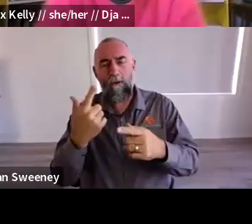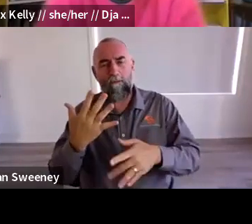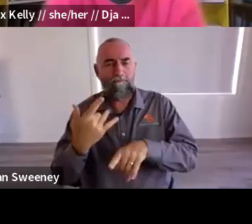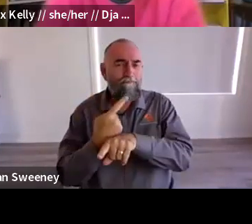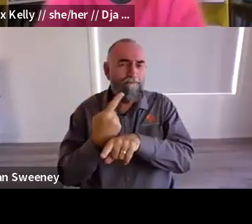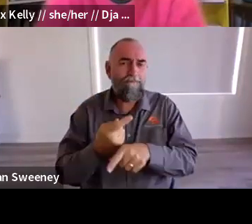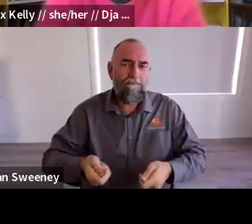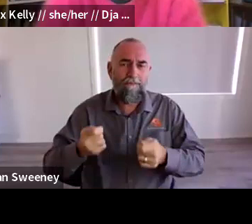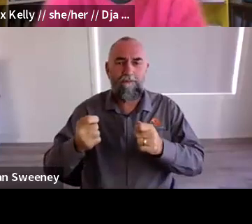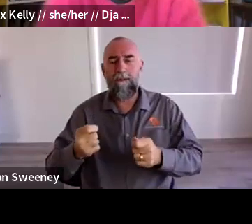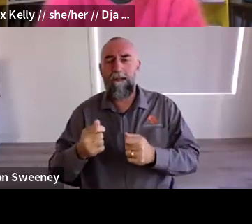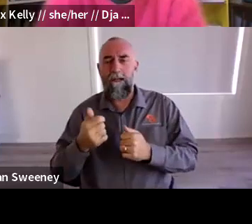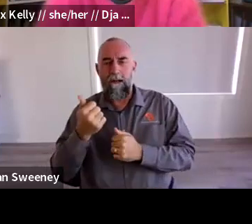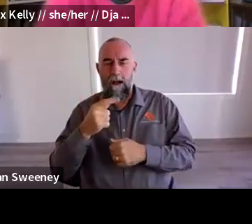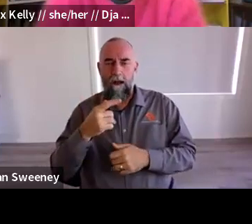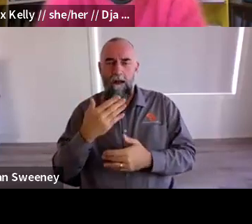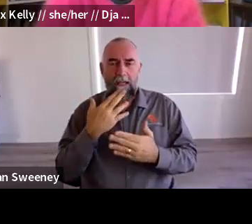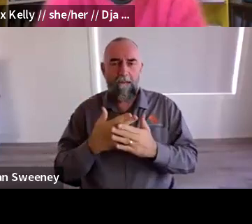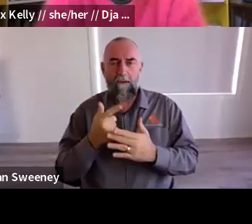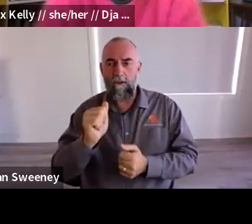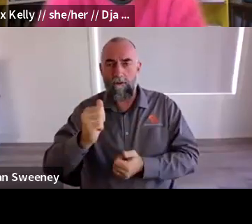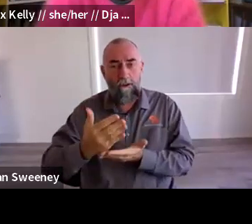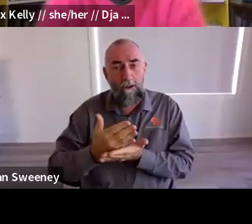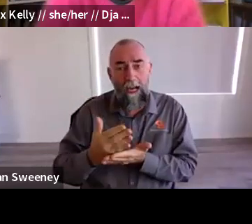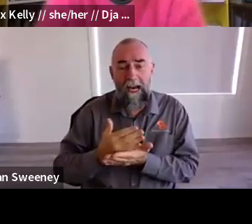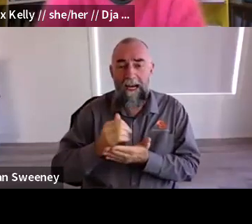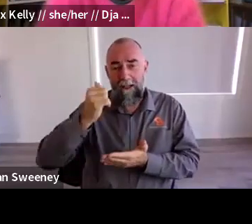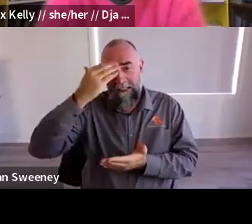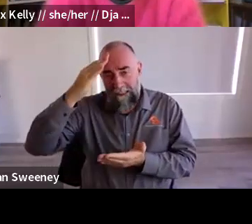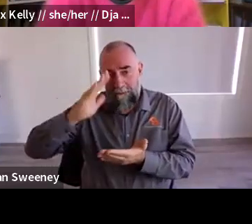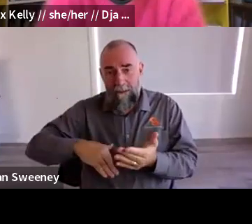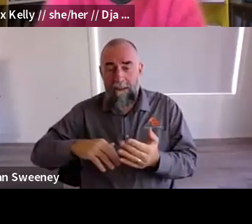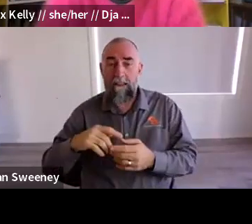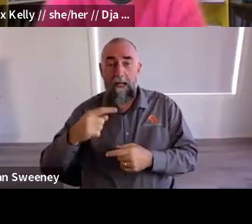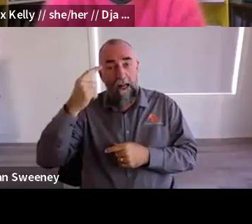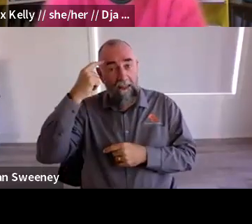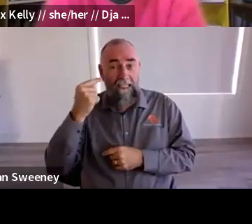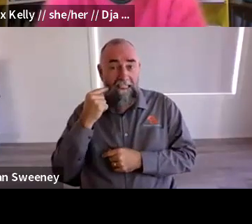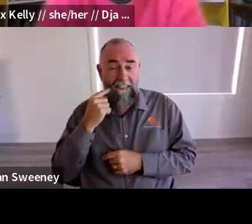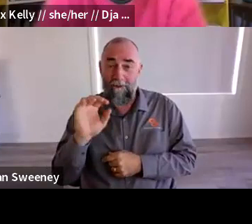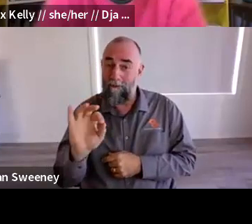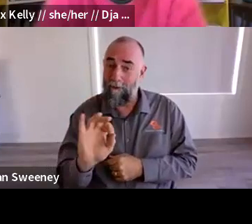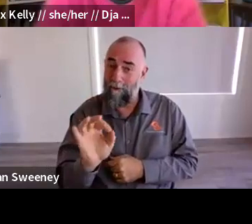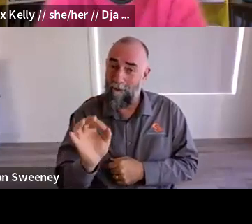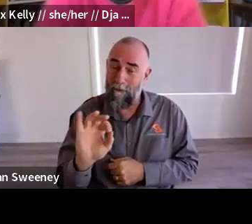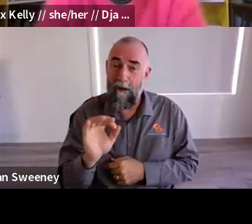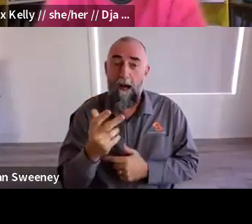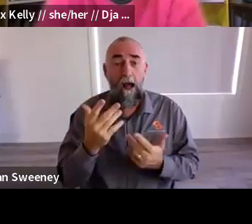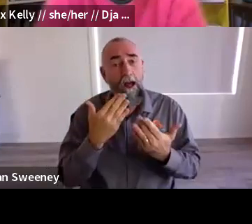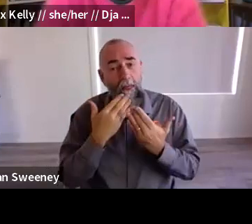conversation. I also really want to say thank you so much to all of our